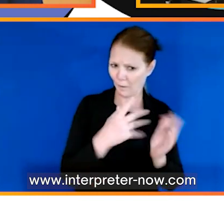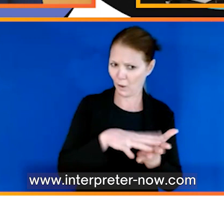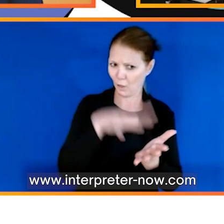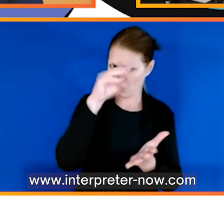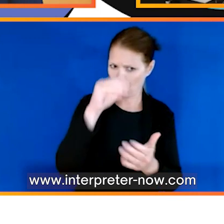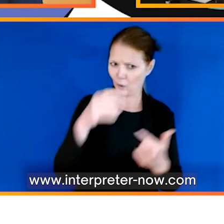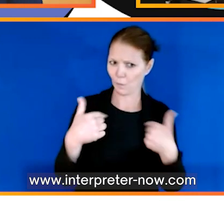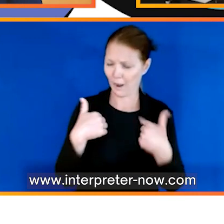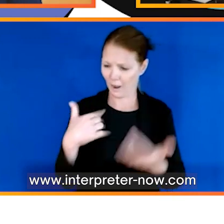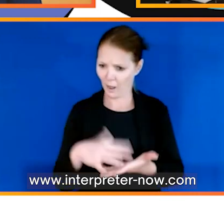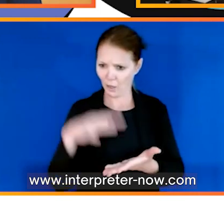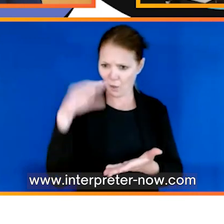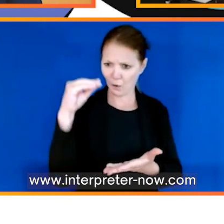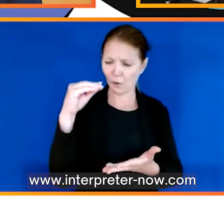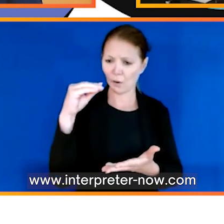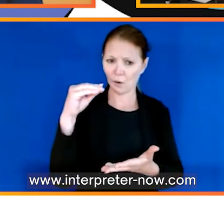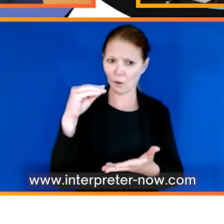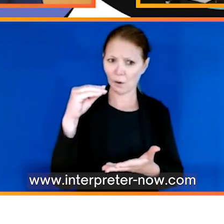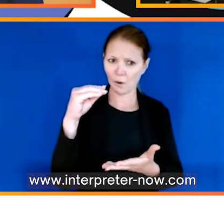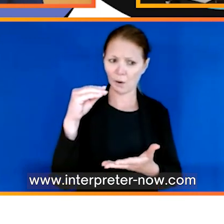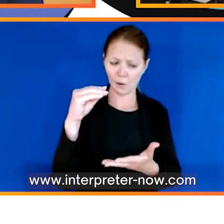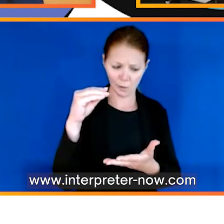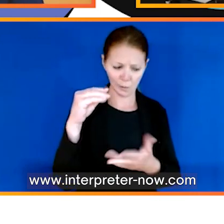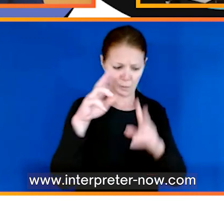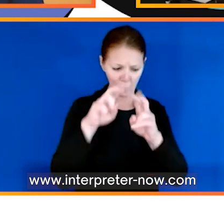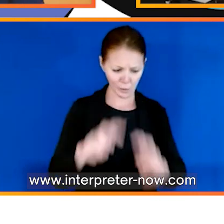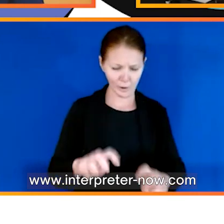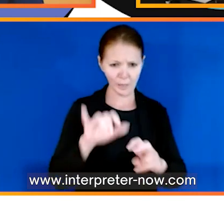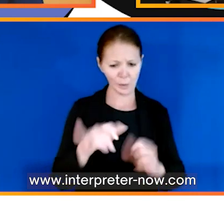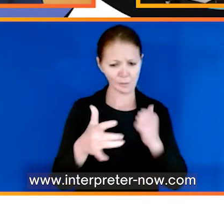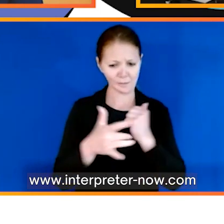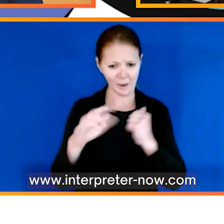at these tech companies and these CEOs, and I'd just see a lot of the tech companies and